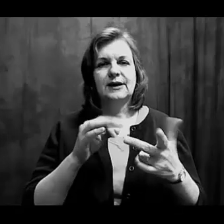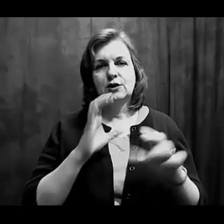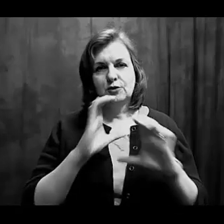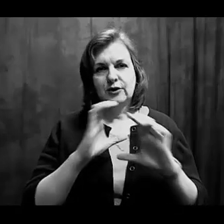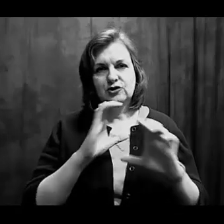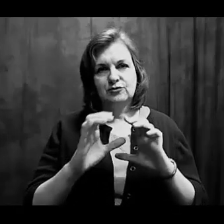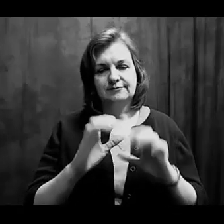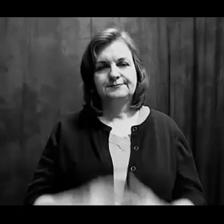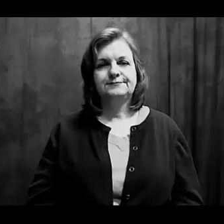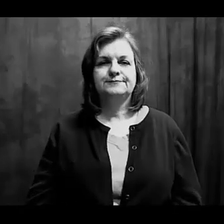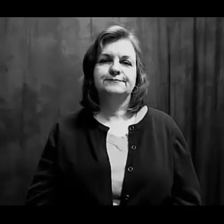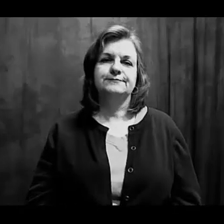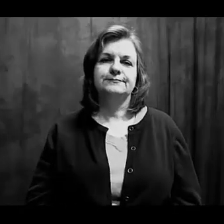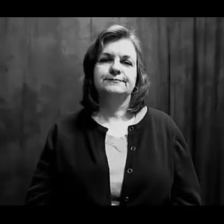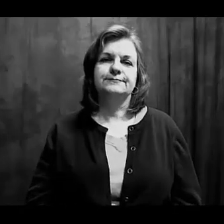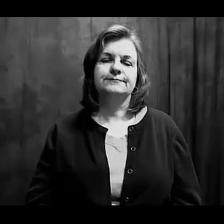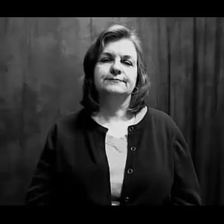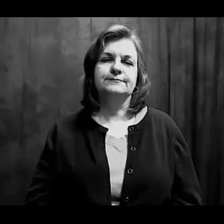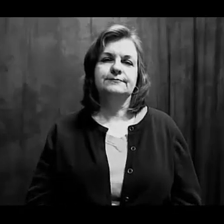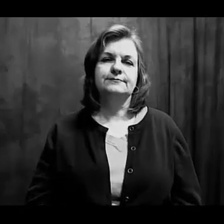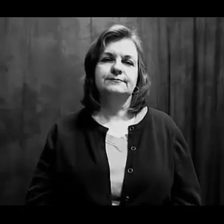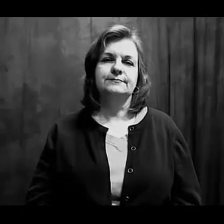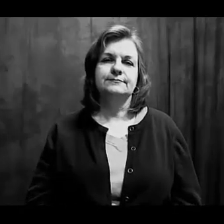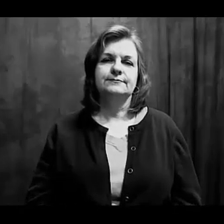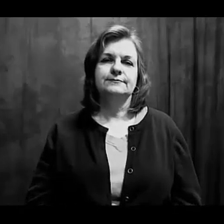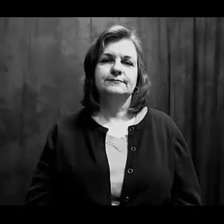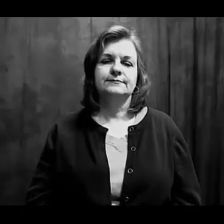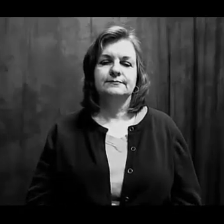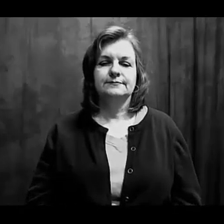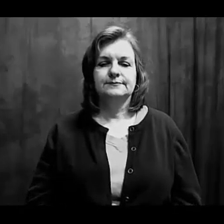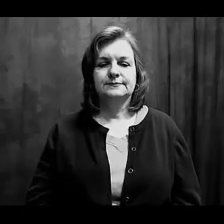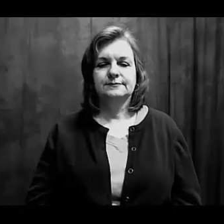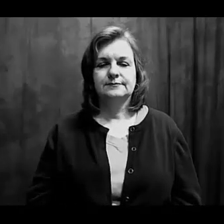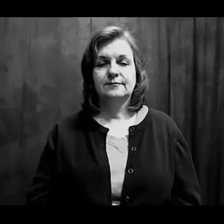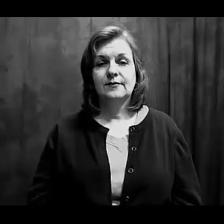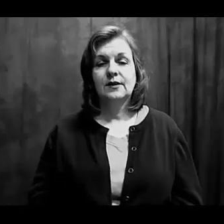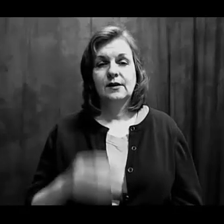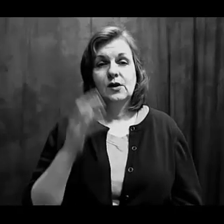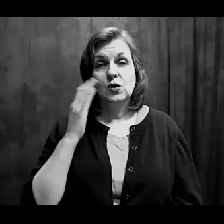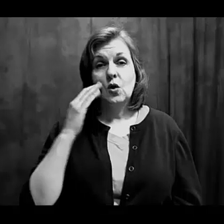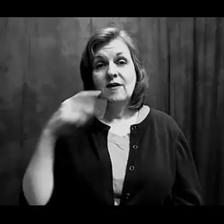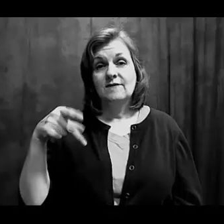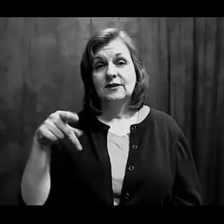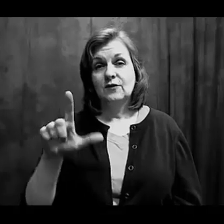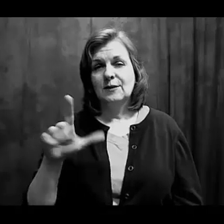previously of barriers regulation and communication